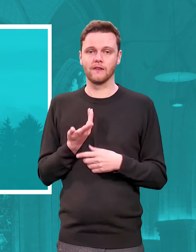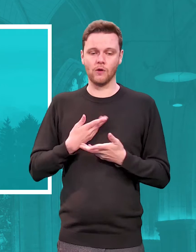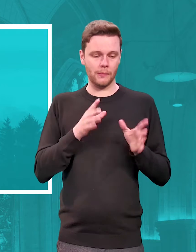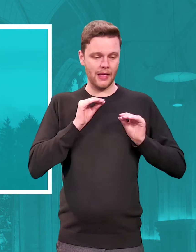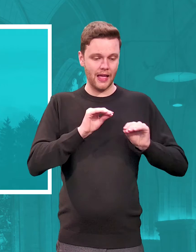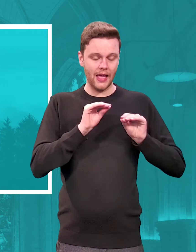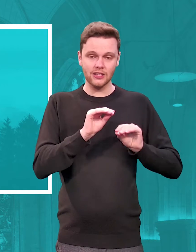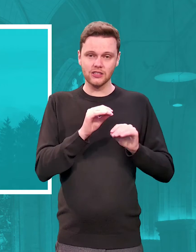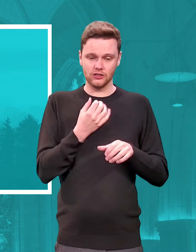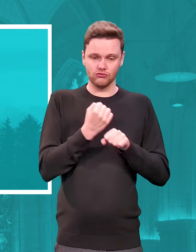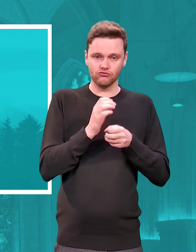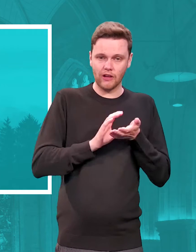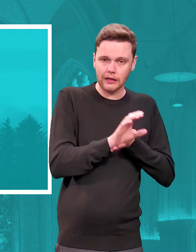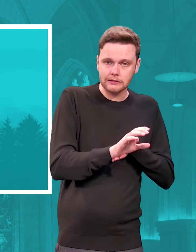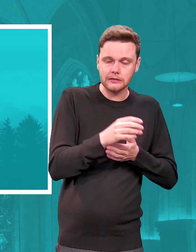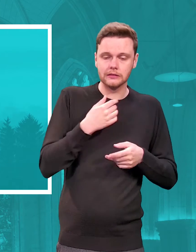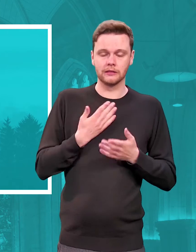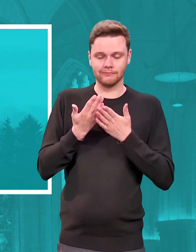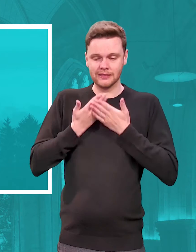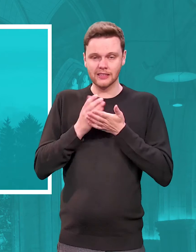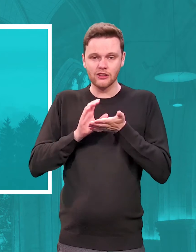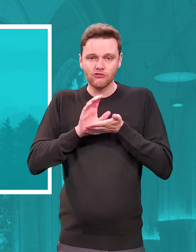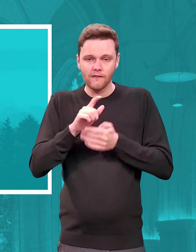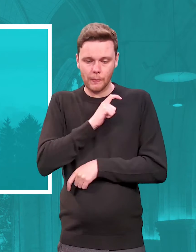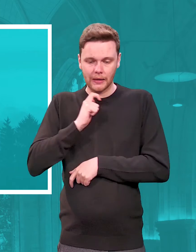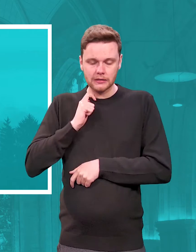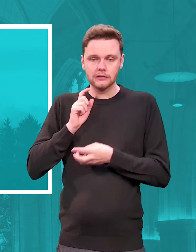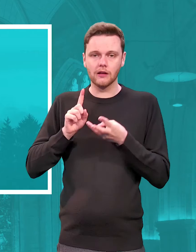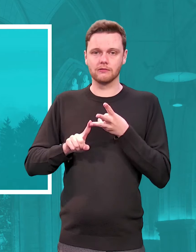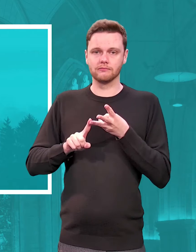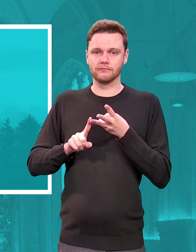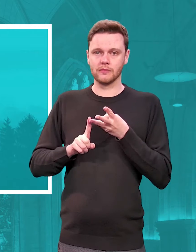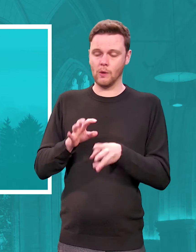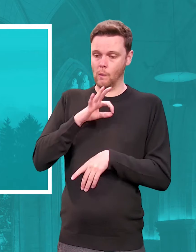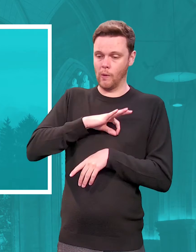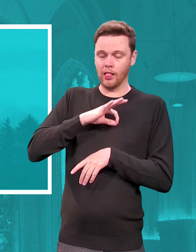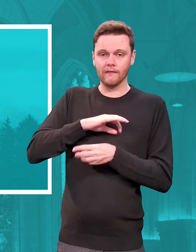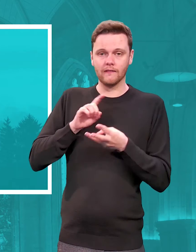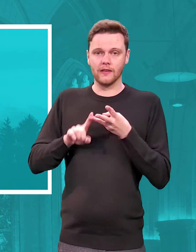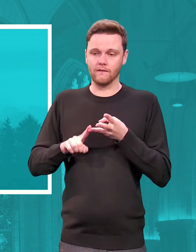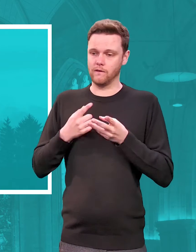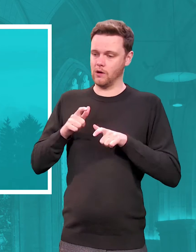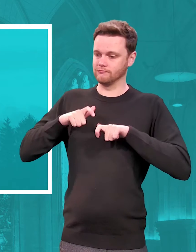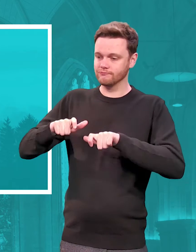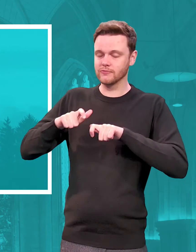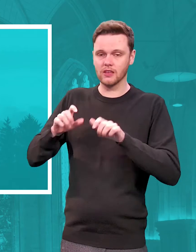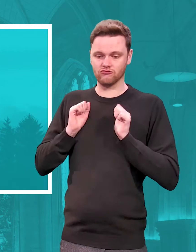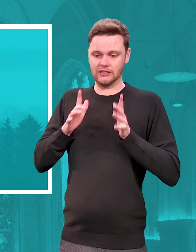to divinity students, study grants to ministers, various welfare purposes for existing, and retired ministers and their families,